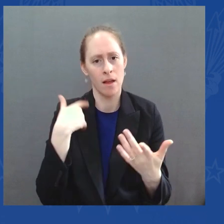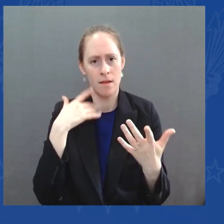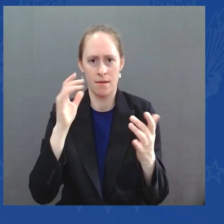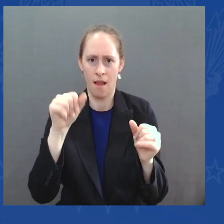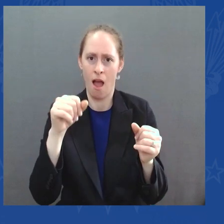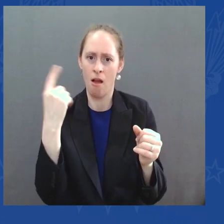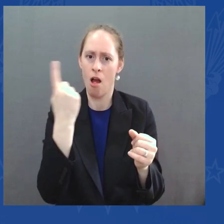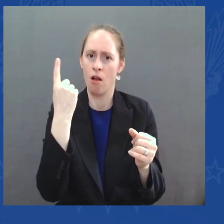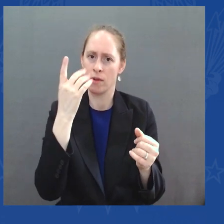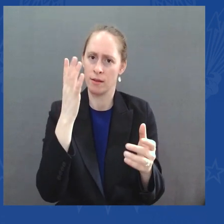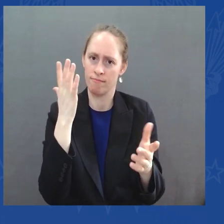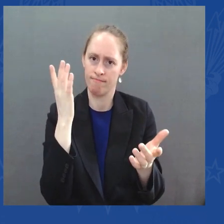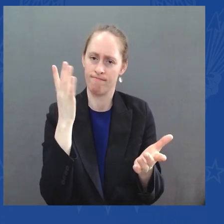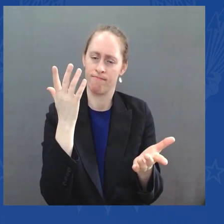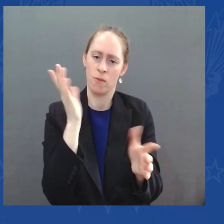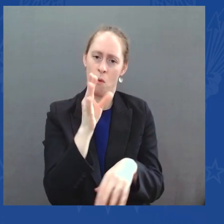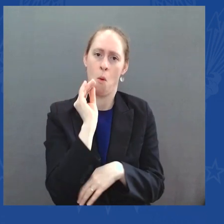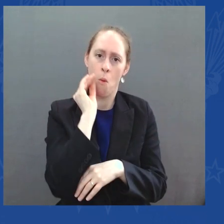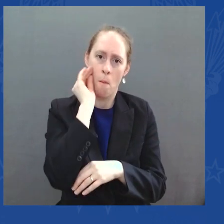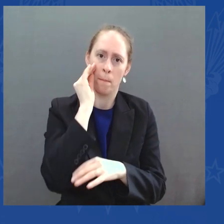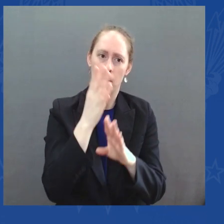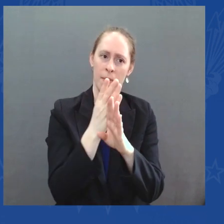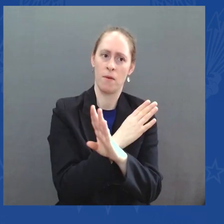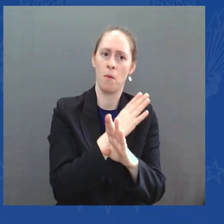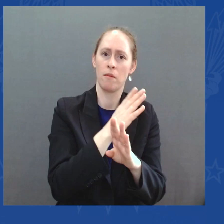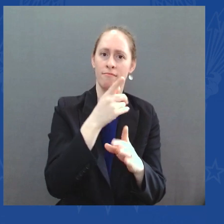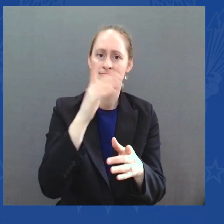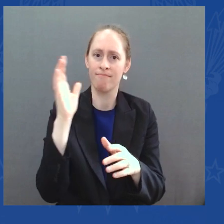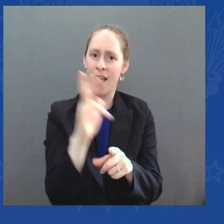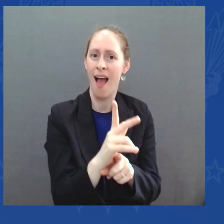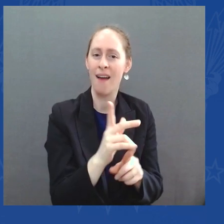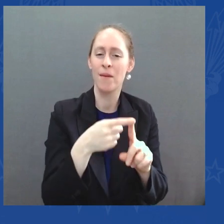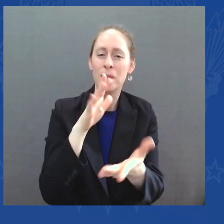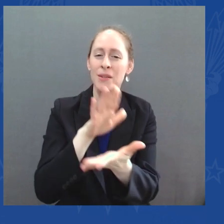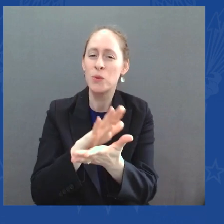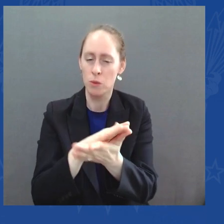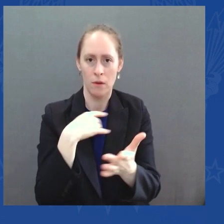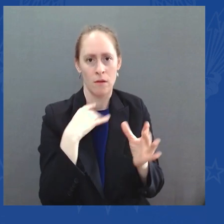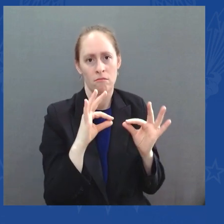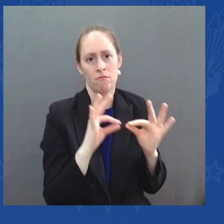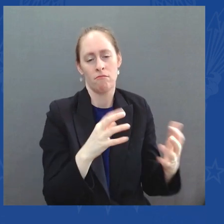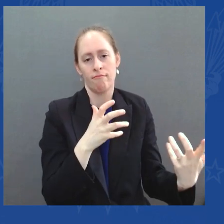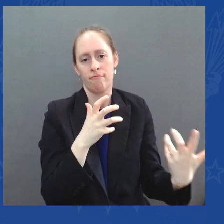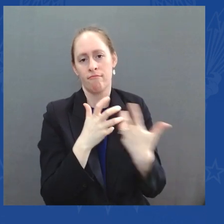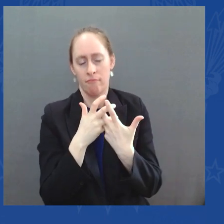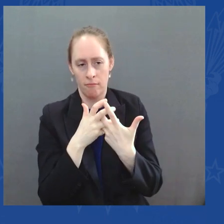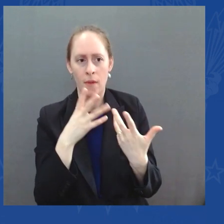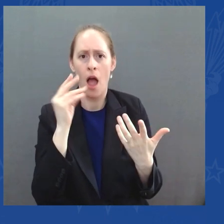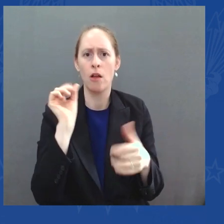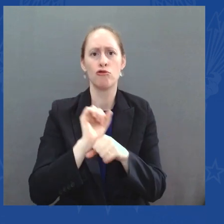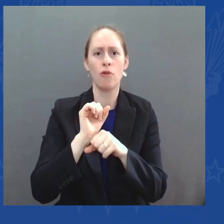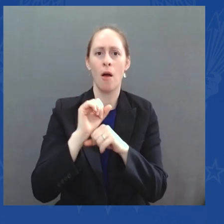There are new careers, we found a place where we can be financially stable. The trucking industry is in high demand,